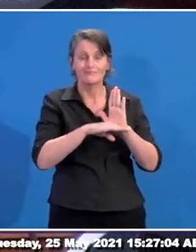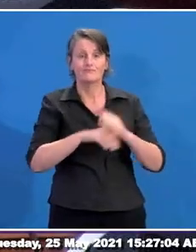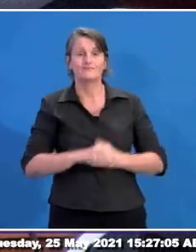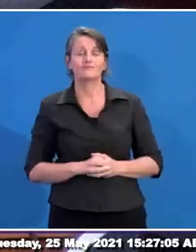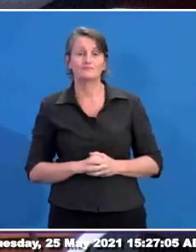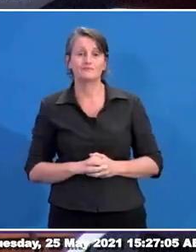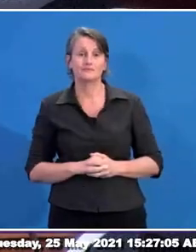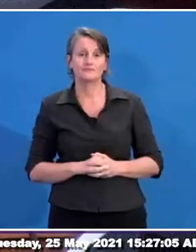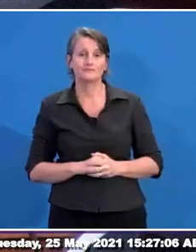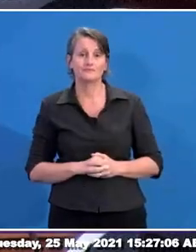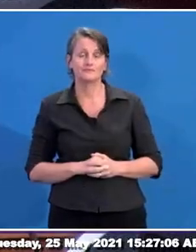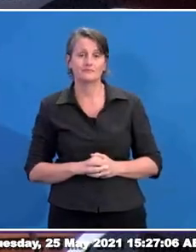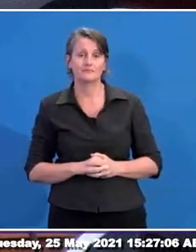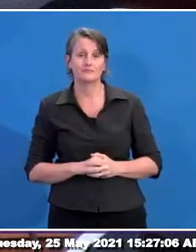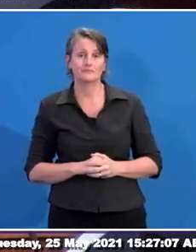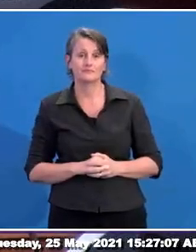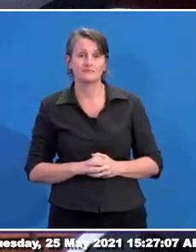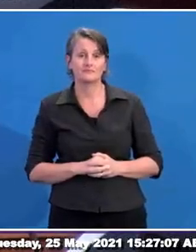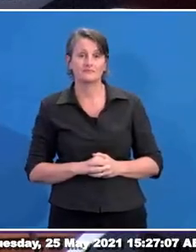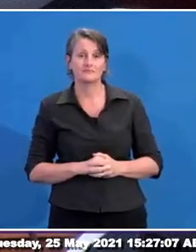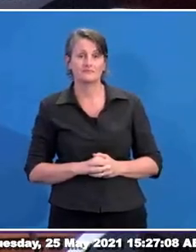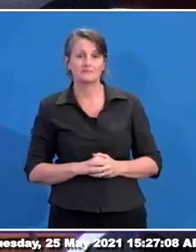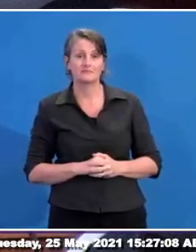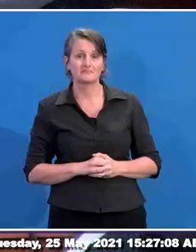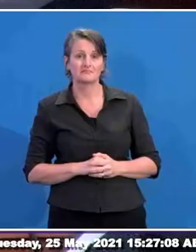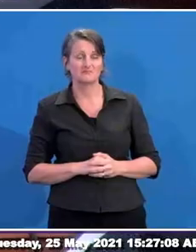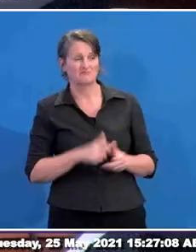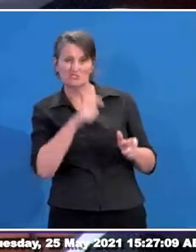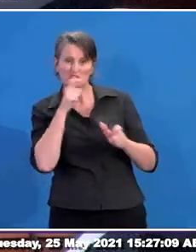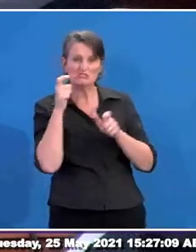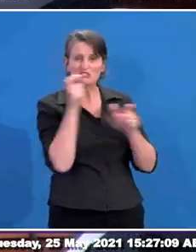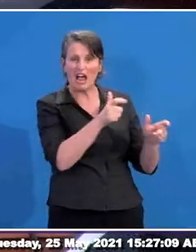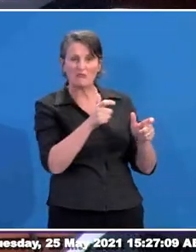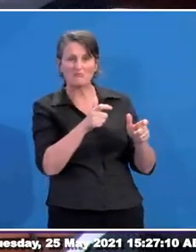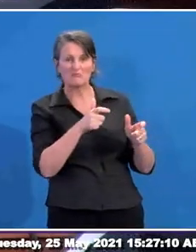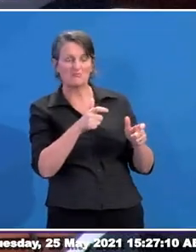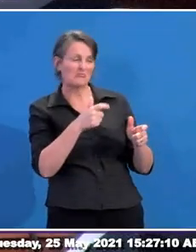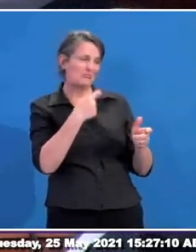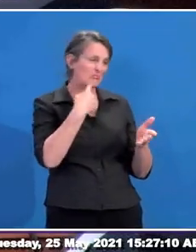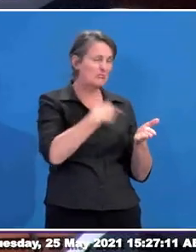to the use of name calling, shouting, insulting, intimidating,